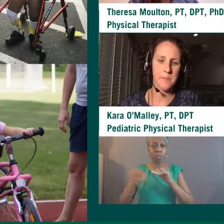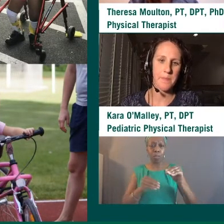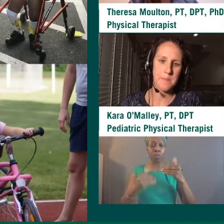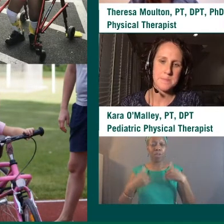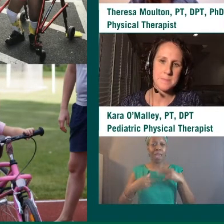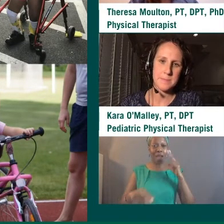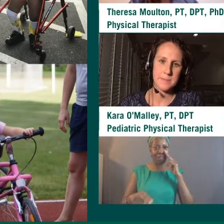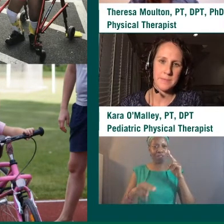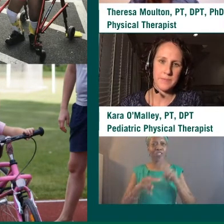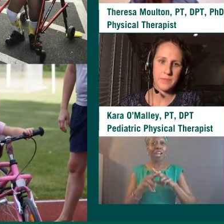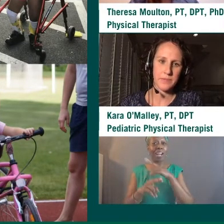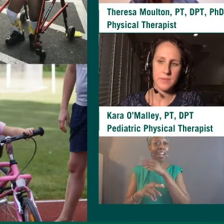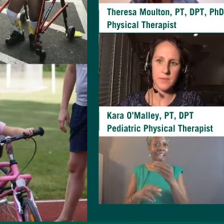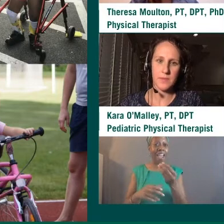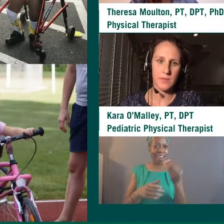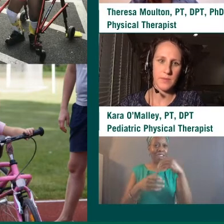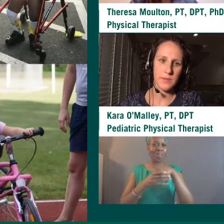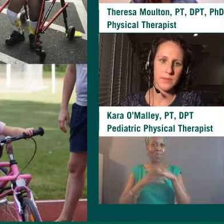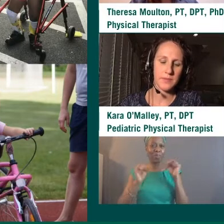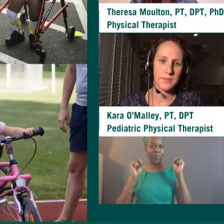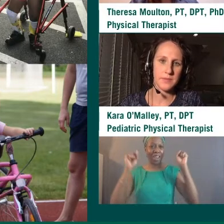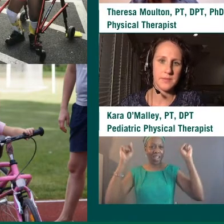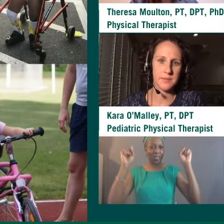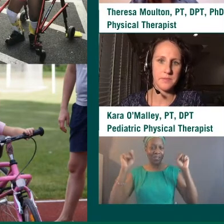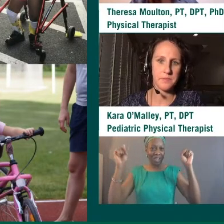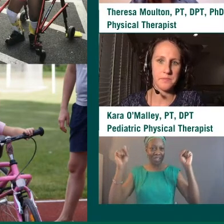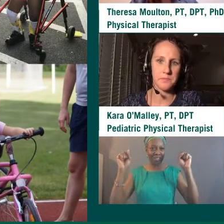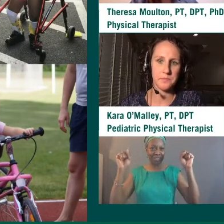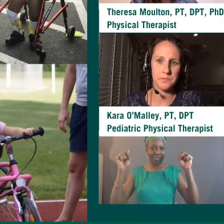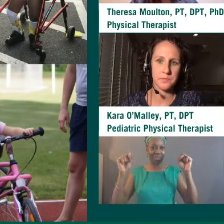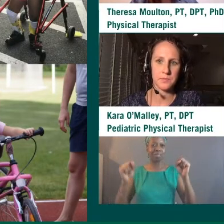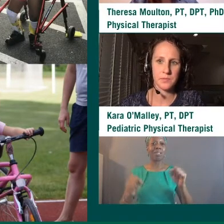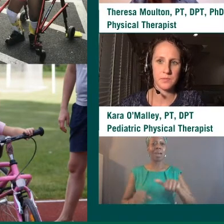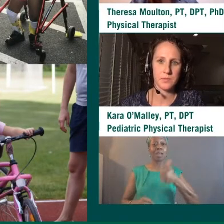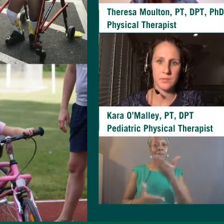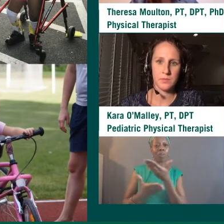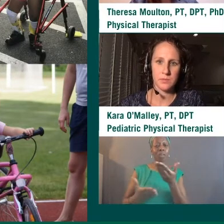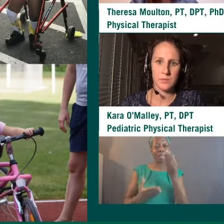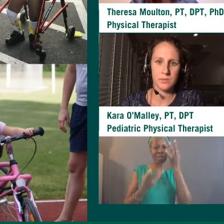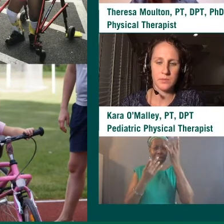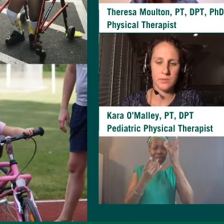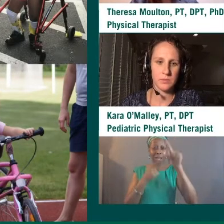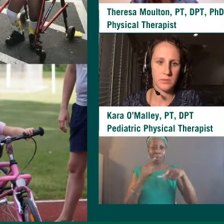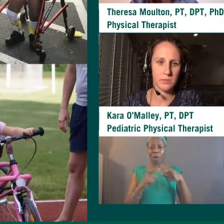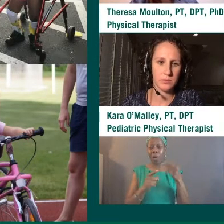The caveat to this or something to think about is if you're starting from a place where you're a little de-conditioned.